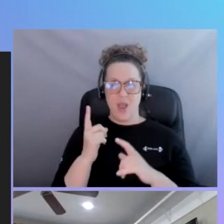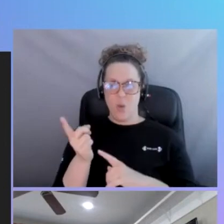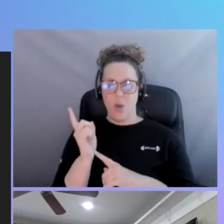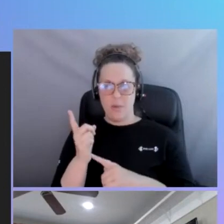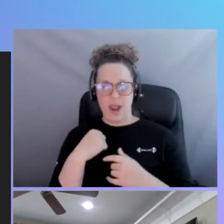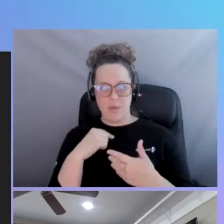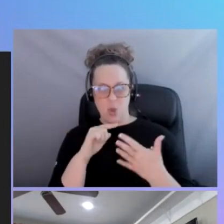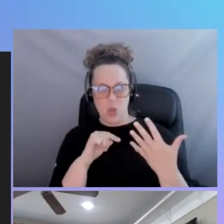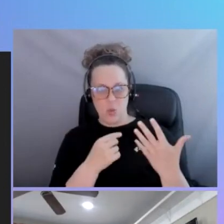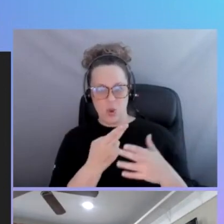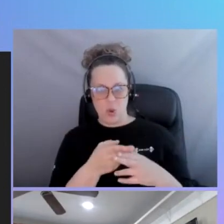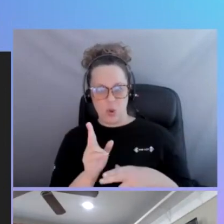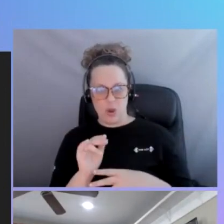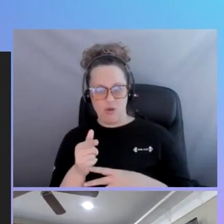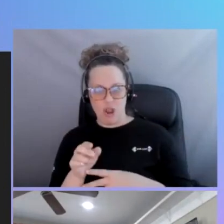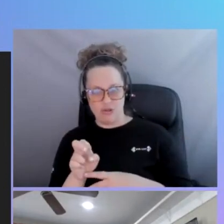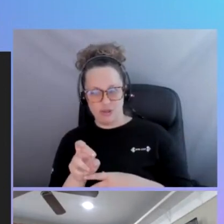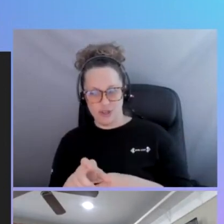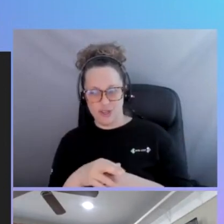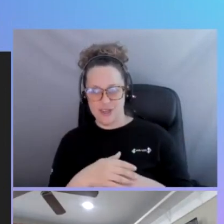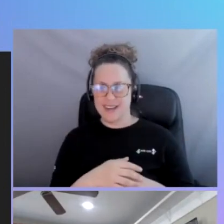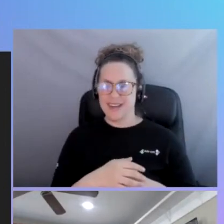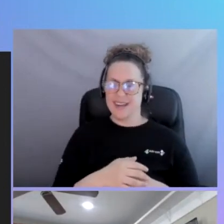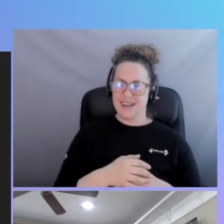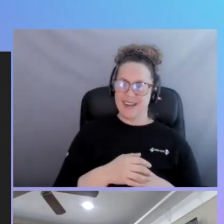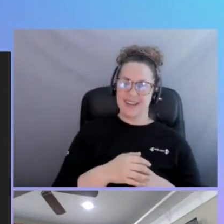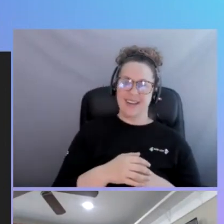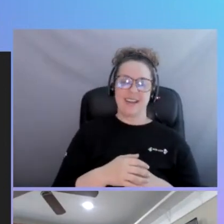through this real quick. Roger Uh, get noticed. If you're not